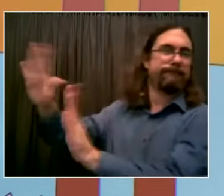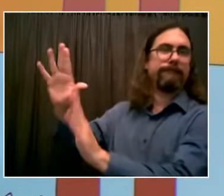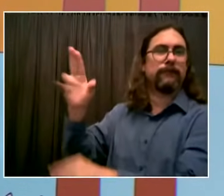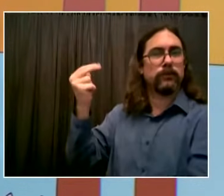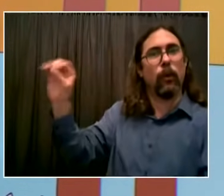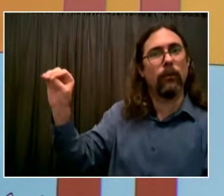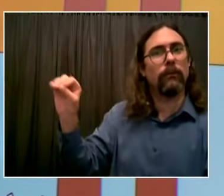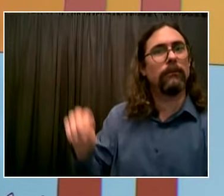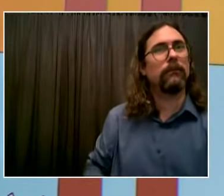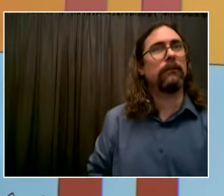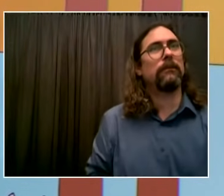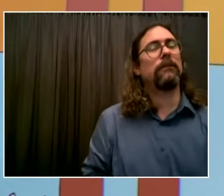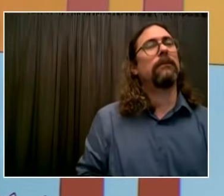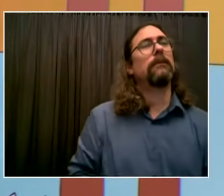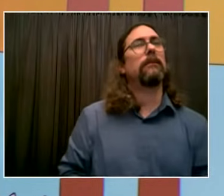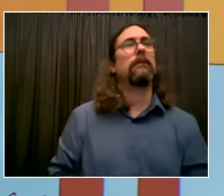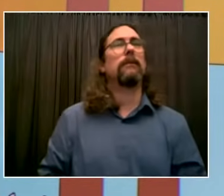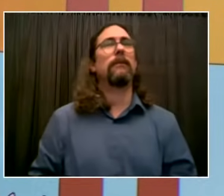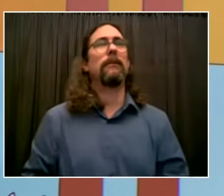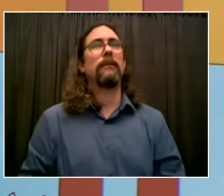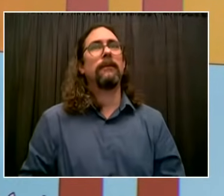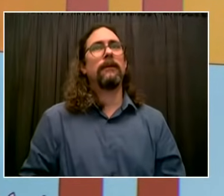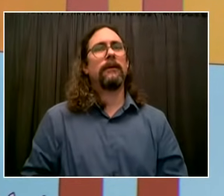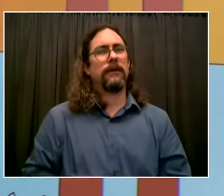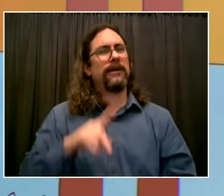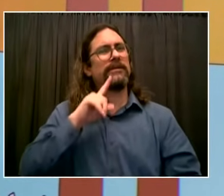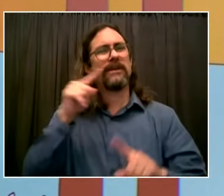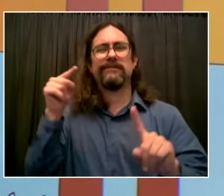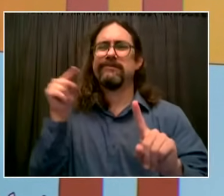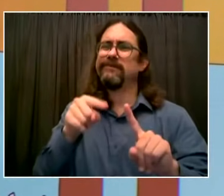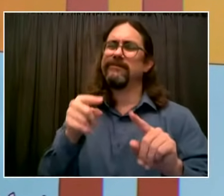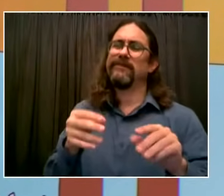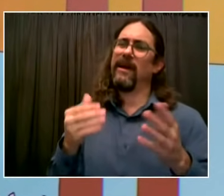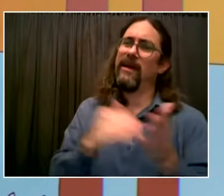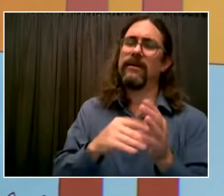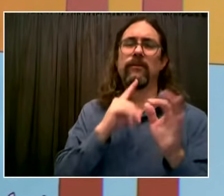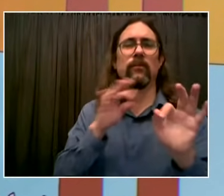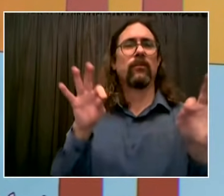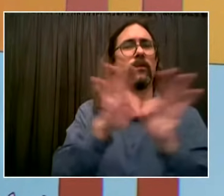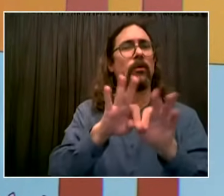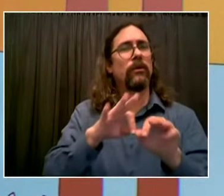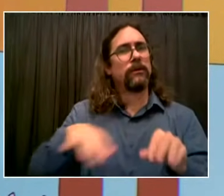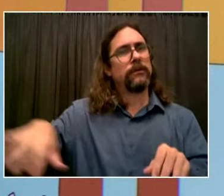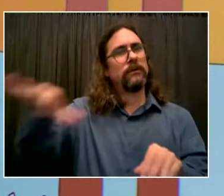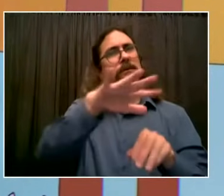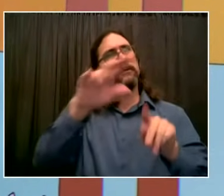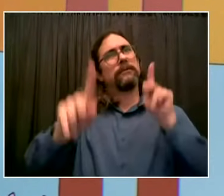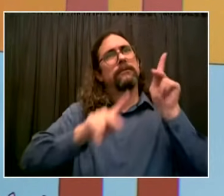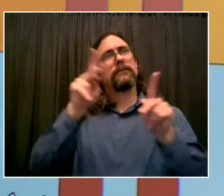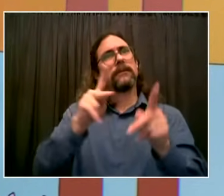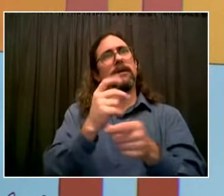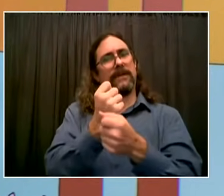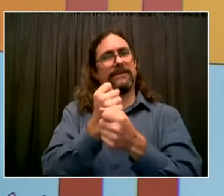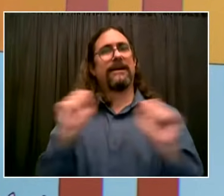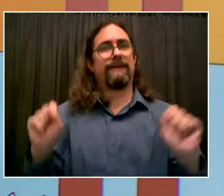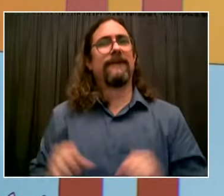NOW CONTINUING ON THE THEME OF PUBLIC SAFETY, WE